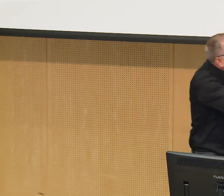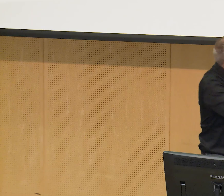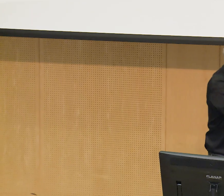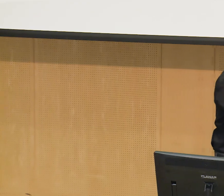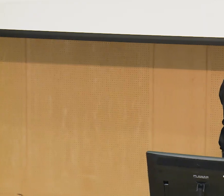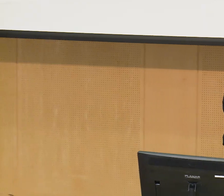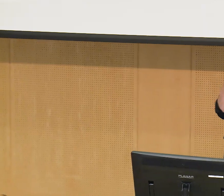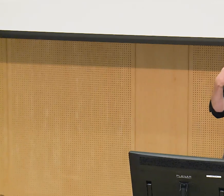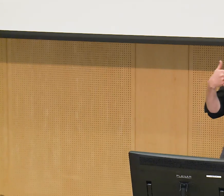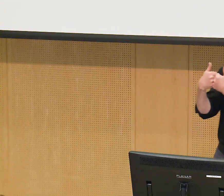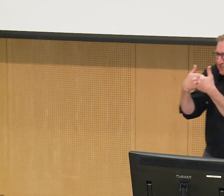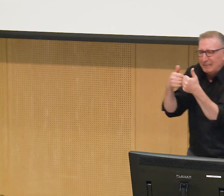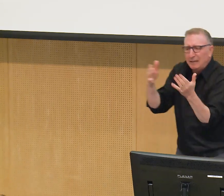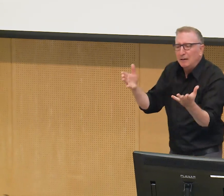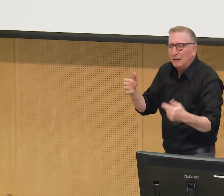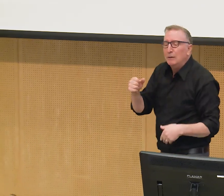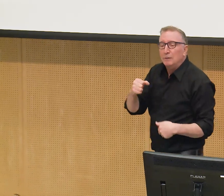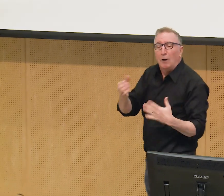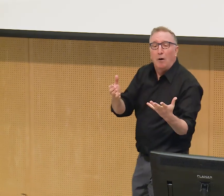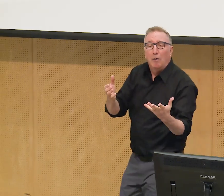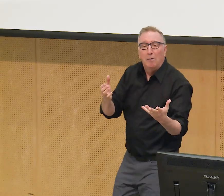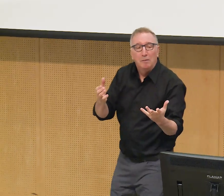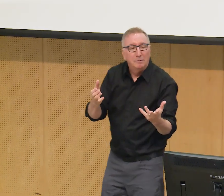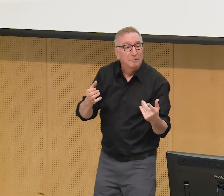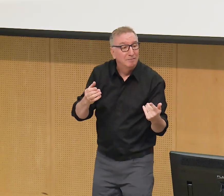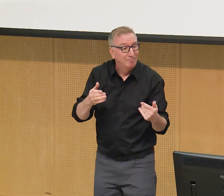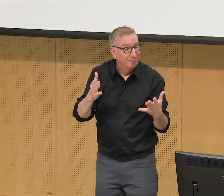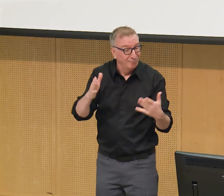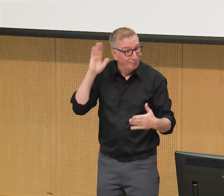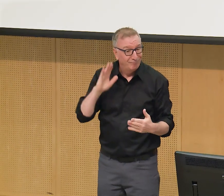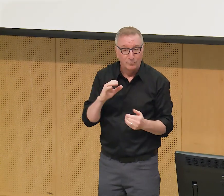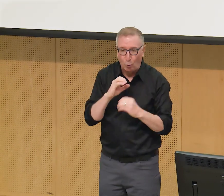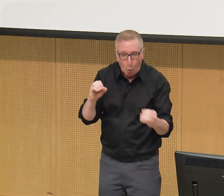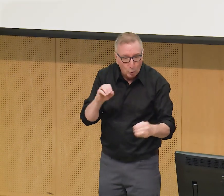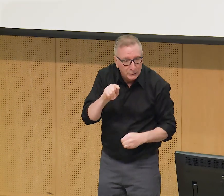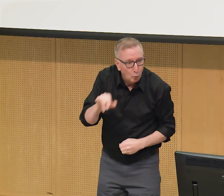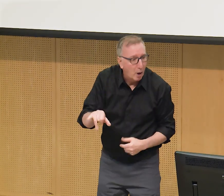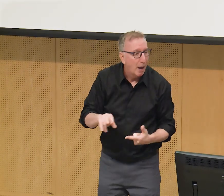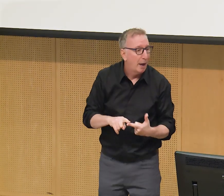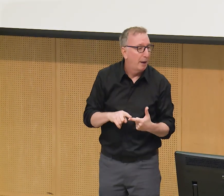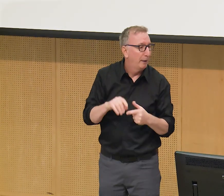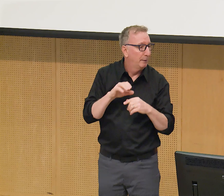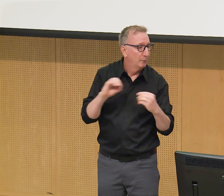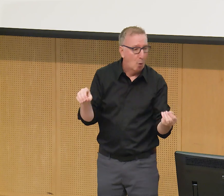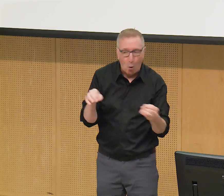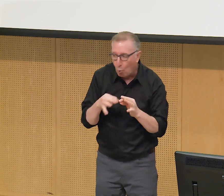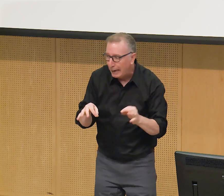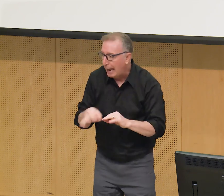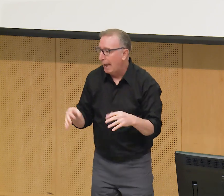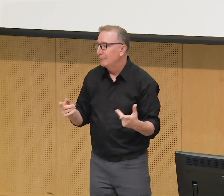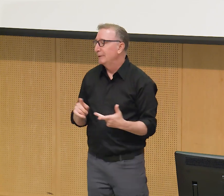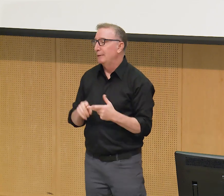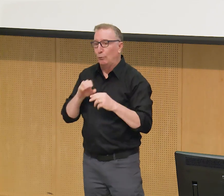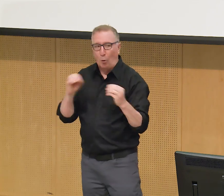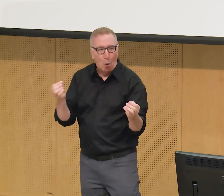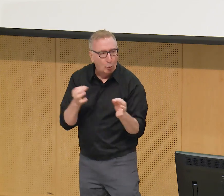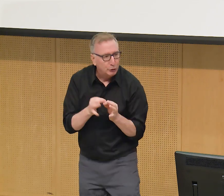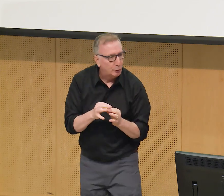And look at how close our houses were to one another. Back then we didn't have any TTYs,